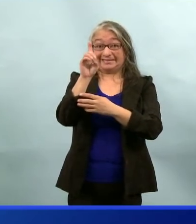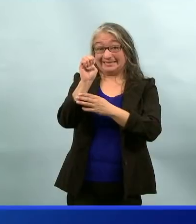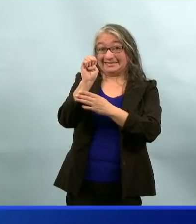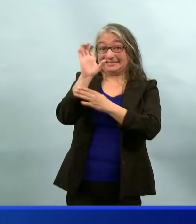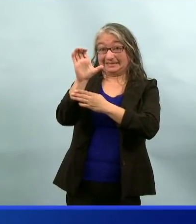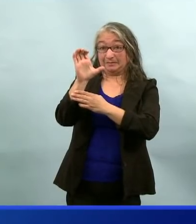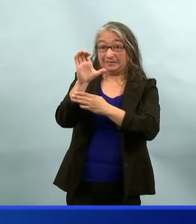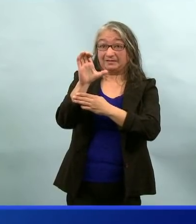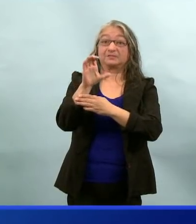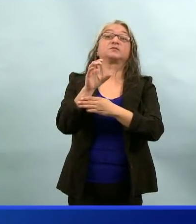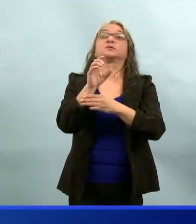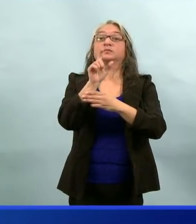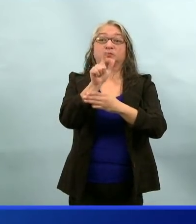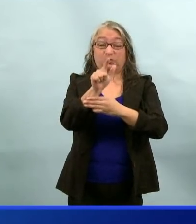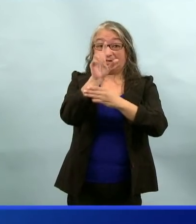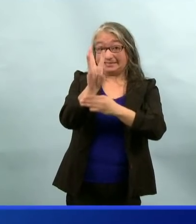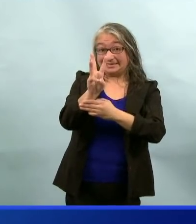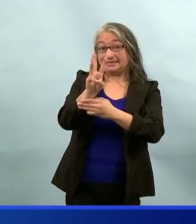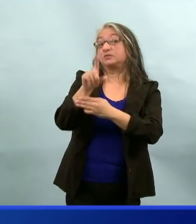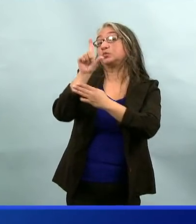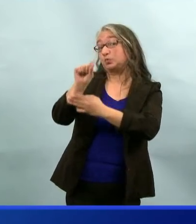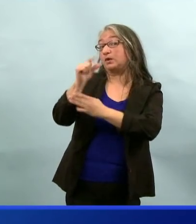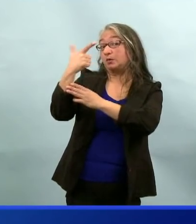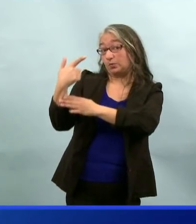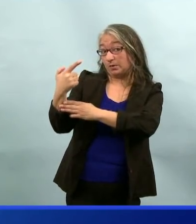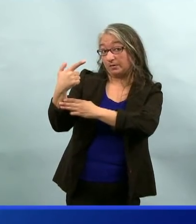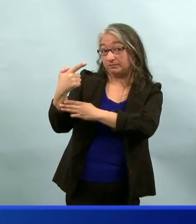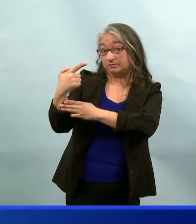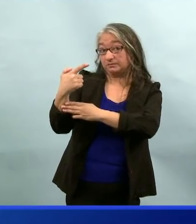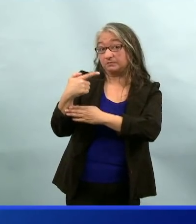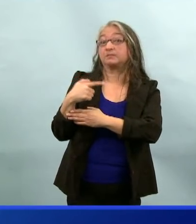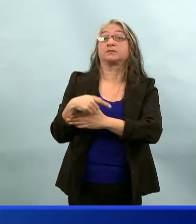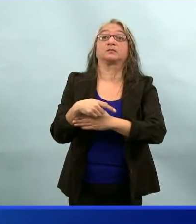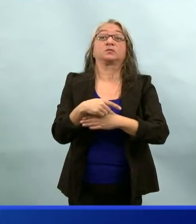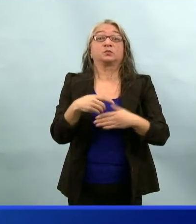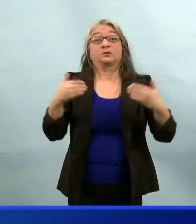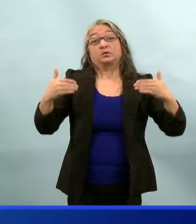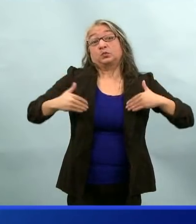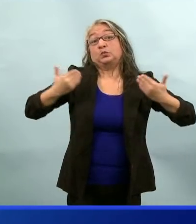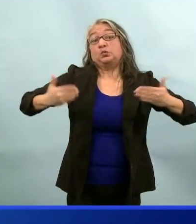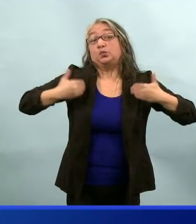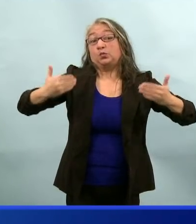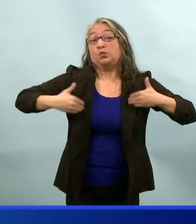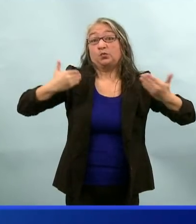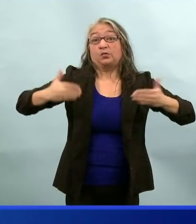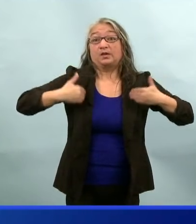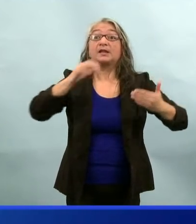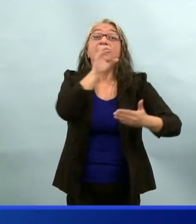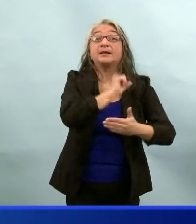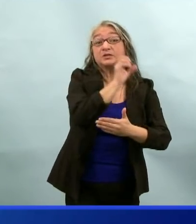require youth aged 12 to 17 years attending indoor sporting and recreational facilities